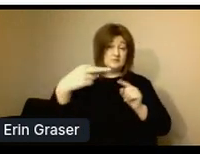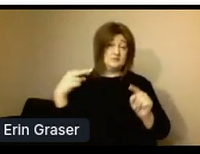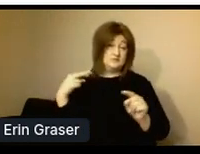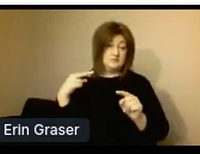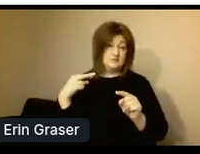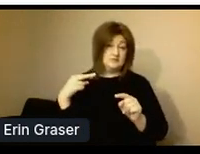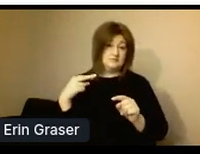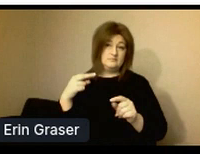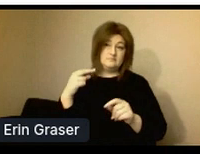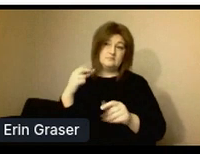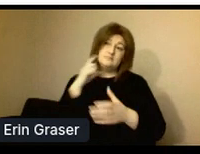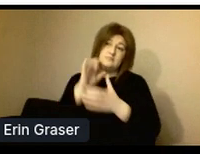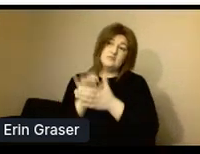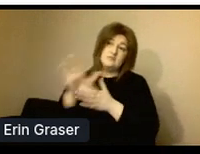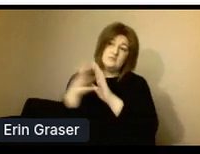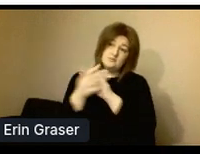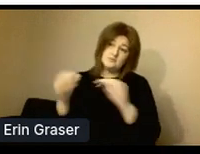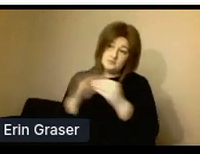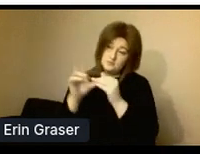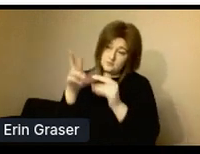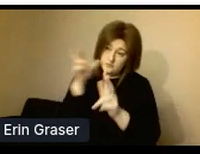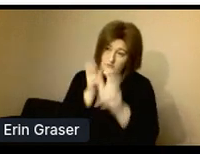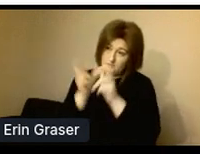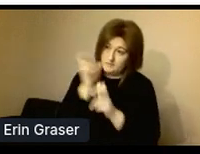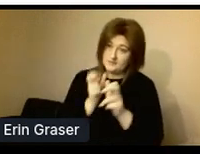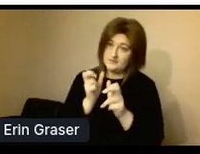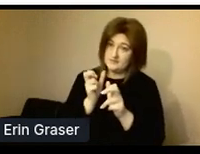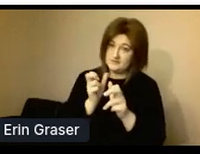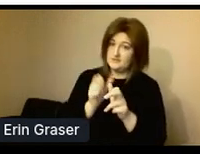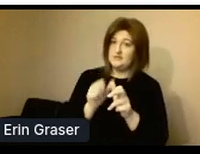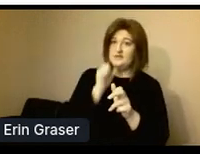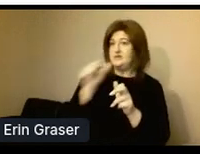to listen to stories, to listen and not dispute.